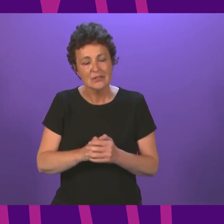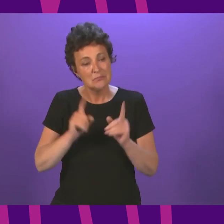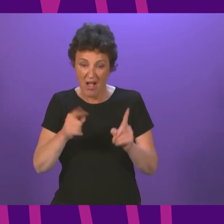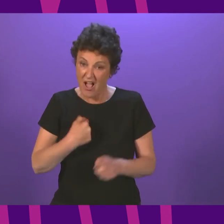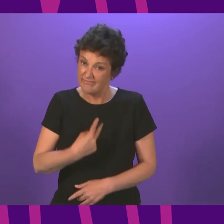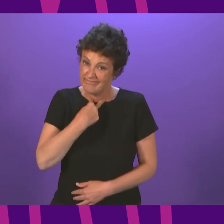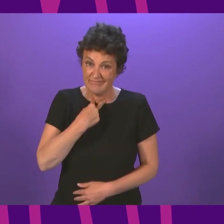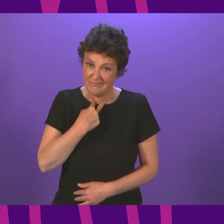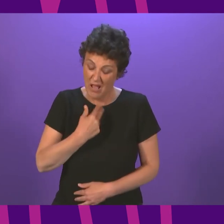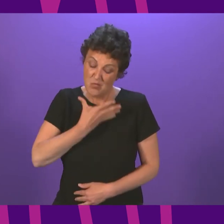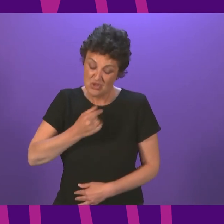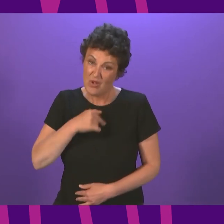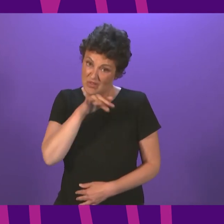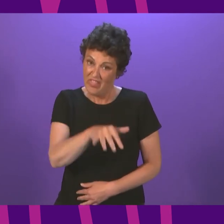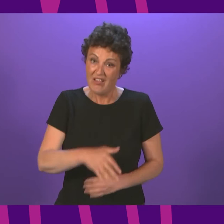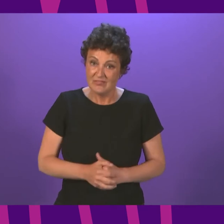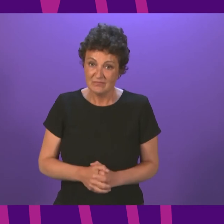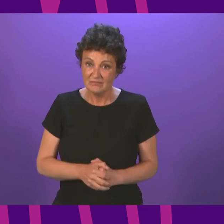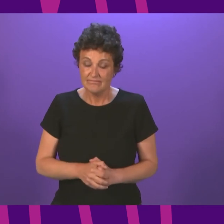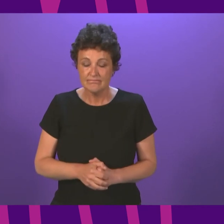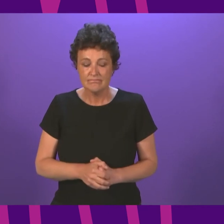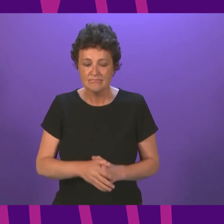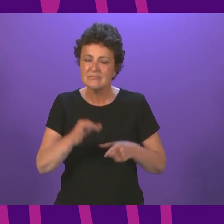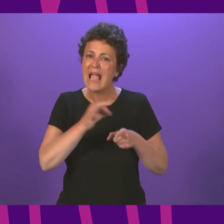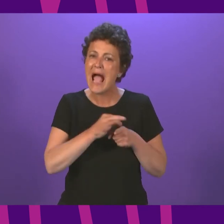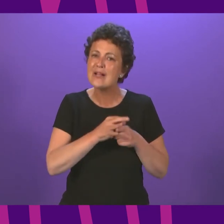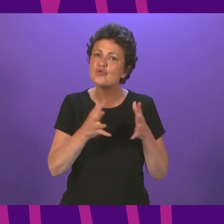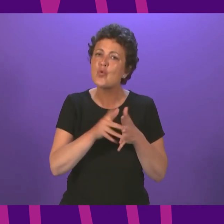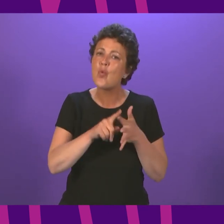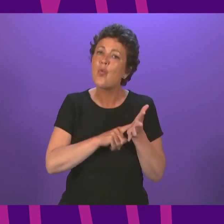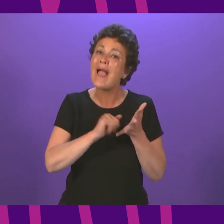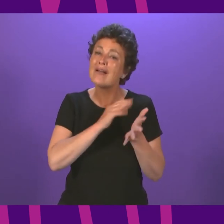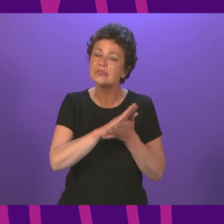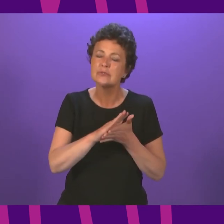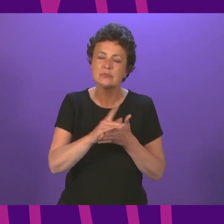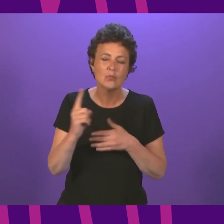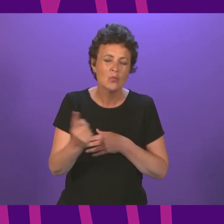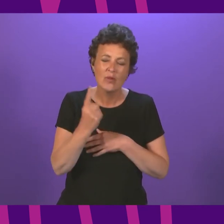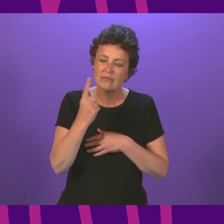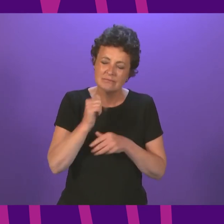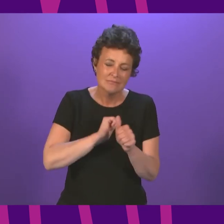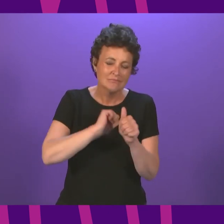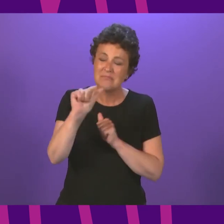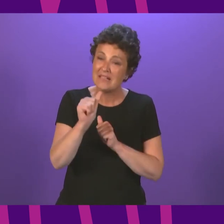what it says about level 2, which some parts of the country continue to be in, level 1